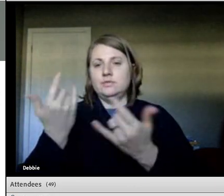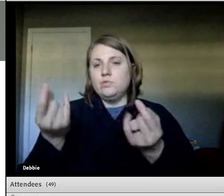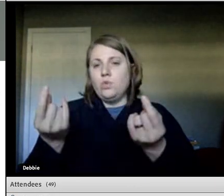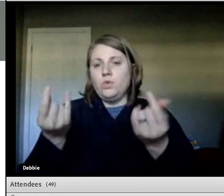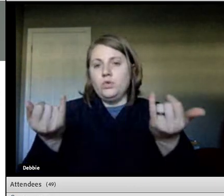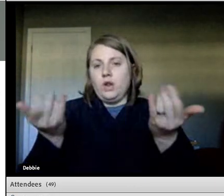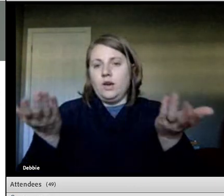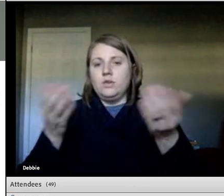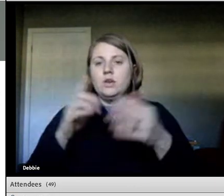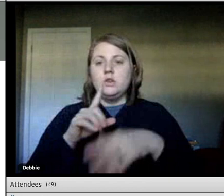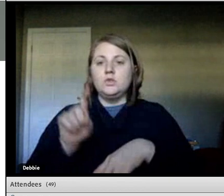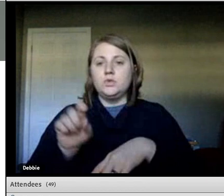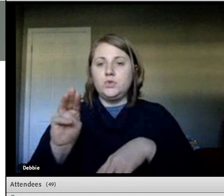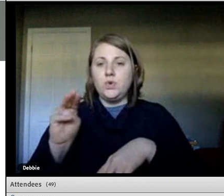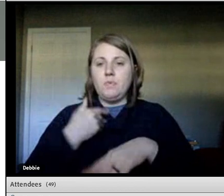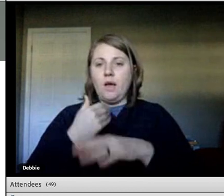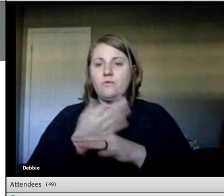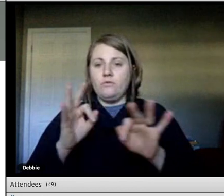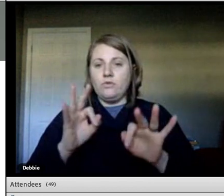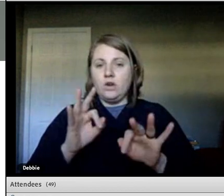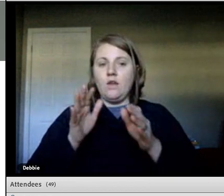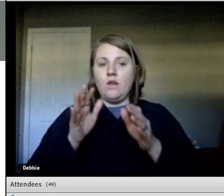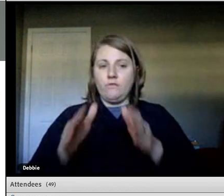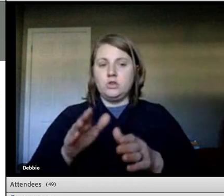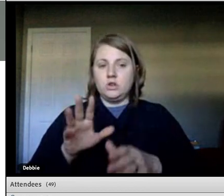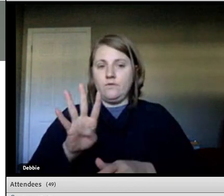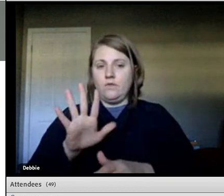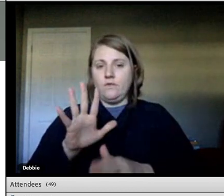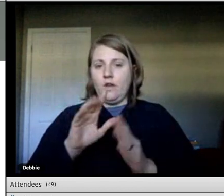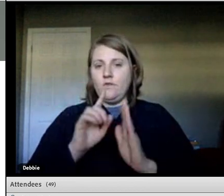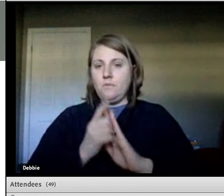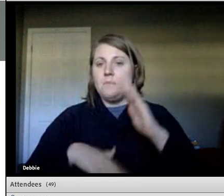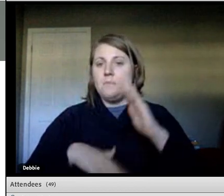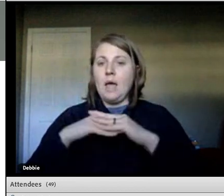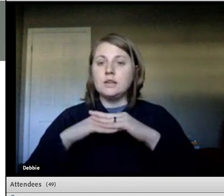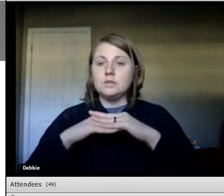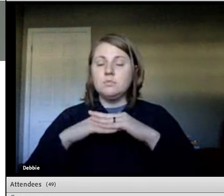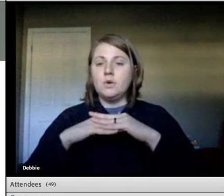45-minute maximum. It works. You know, a lot of meetings